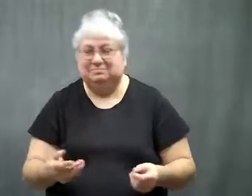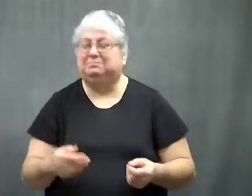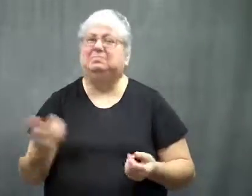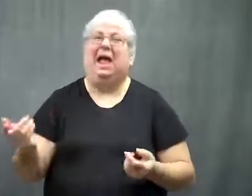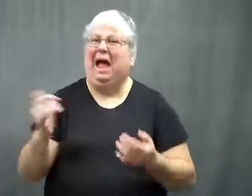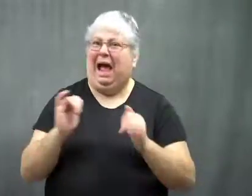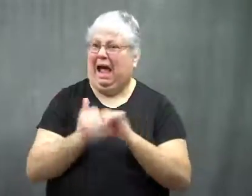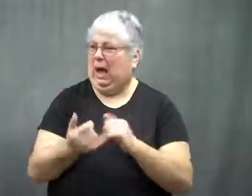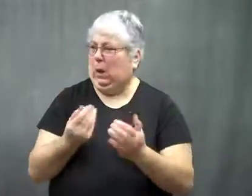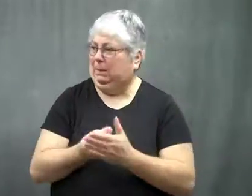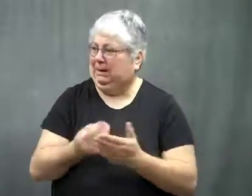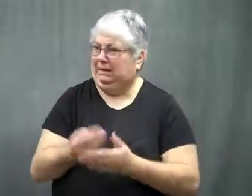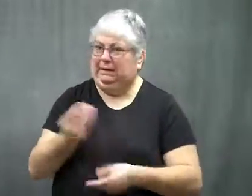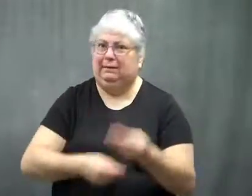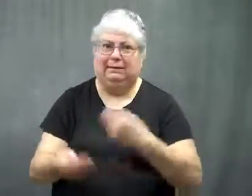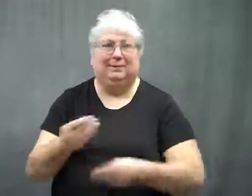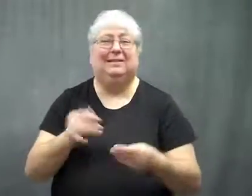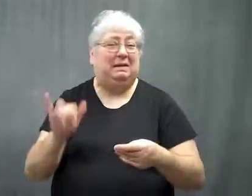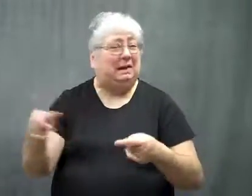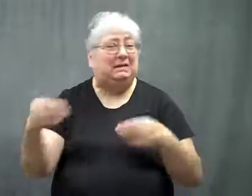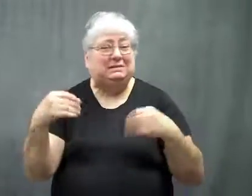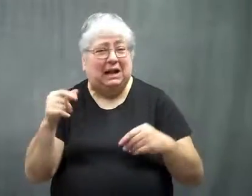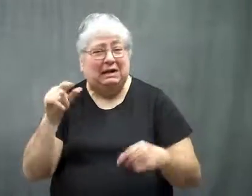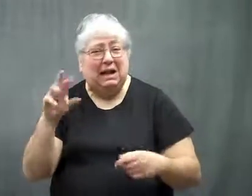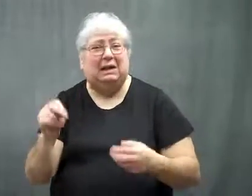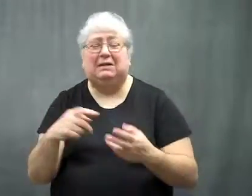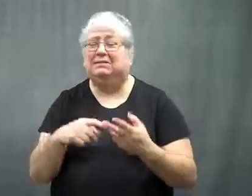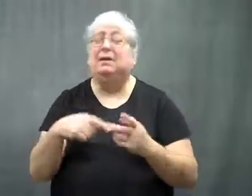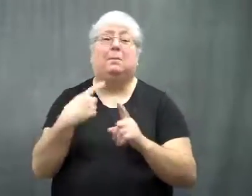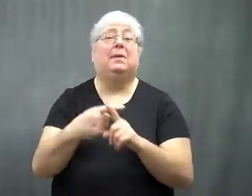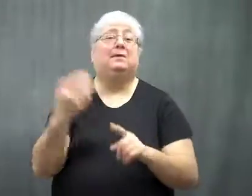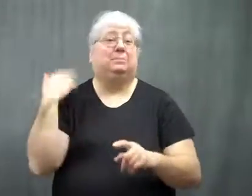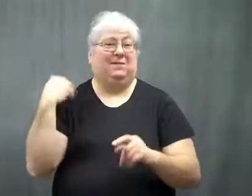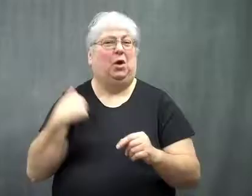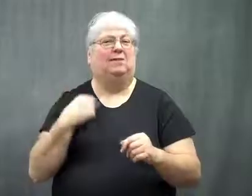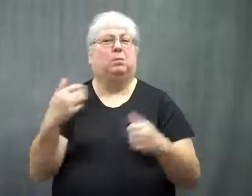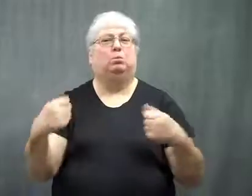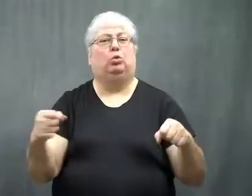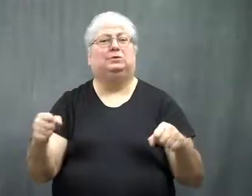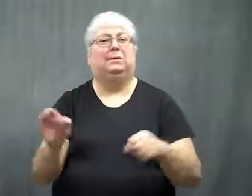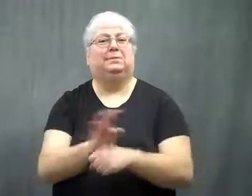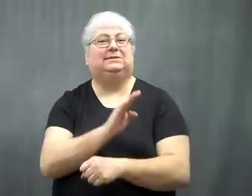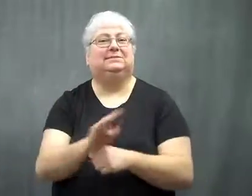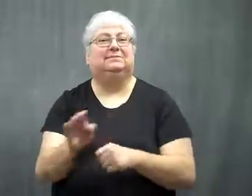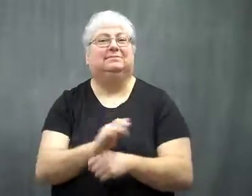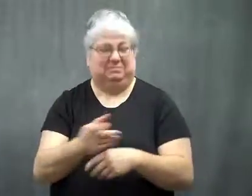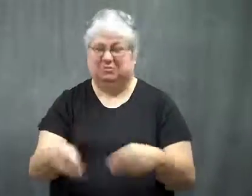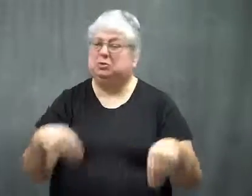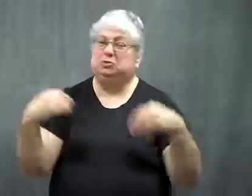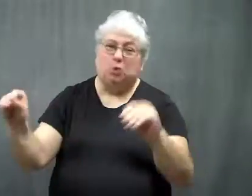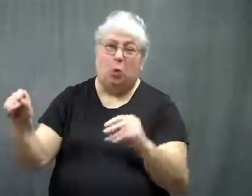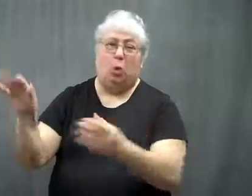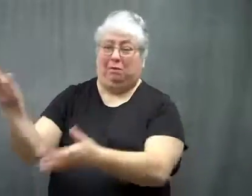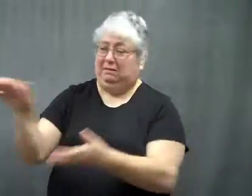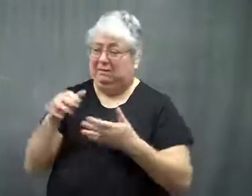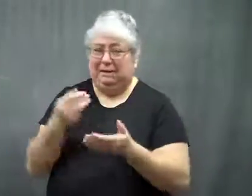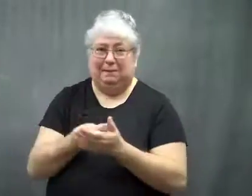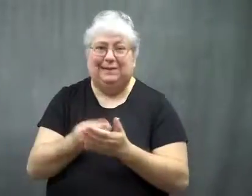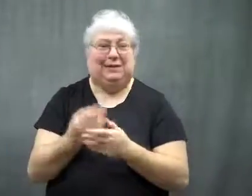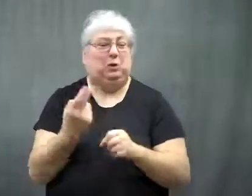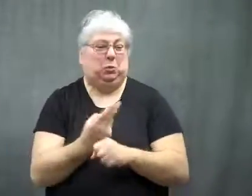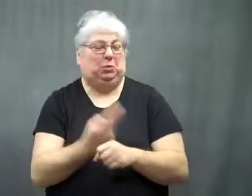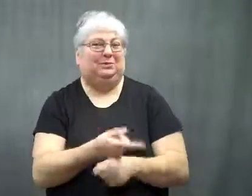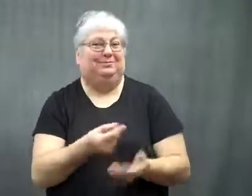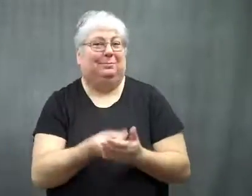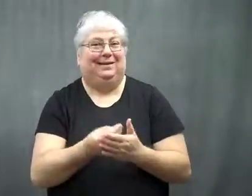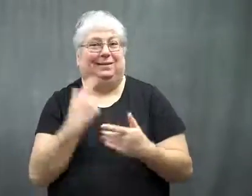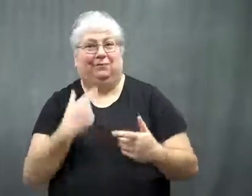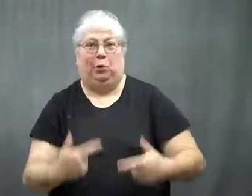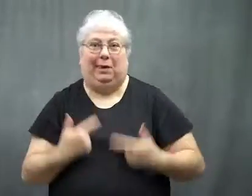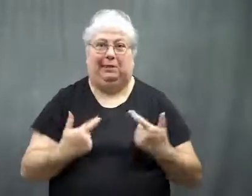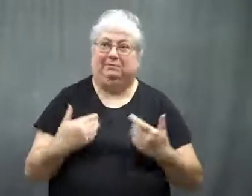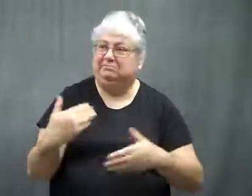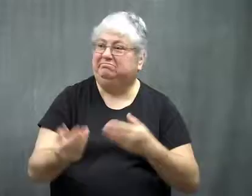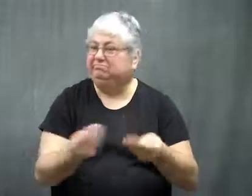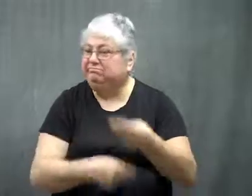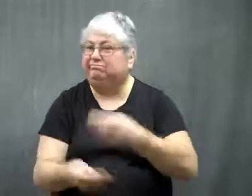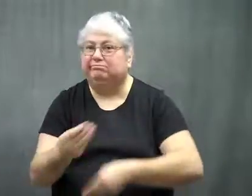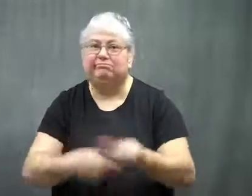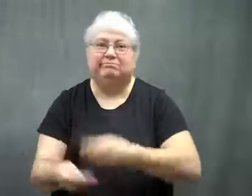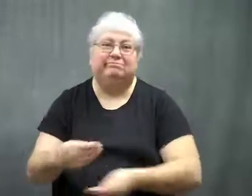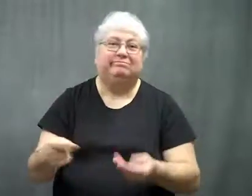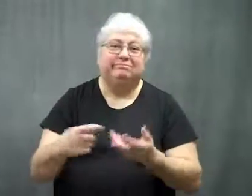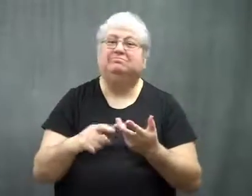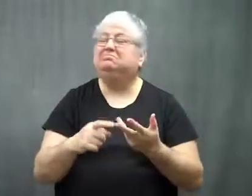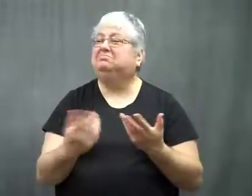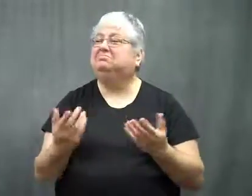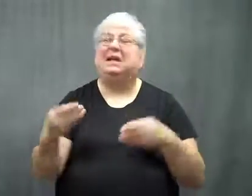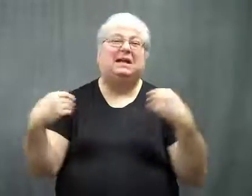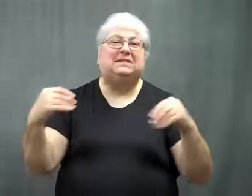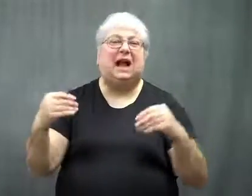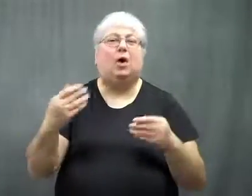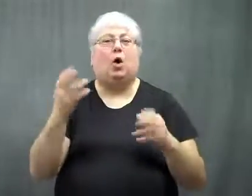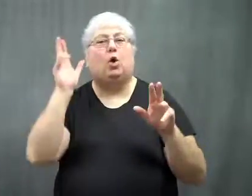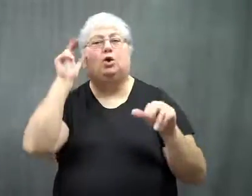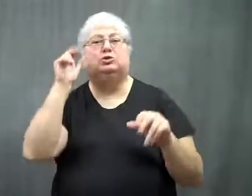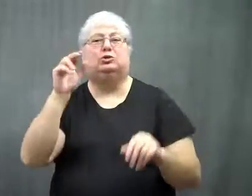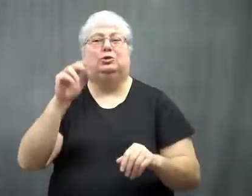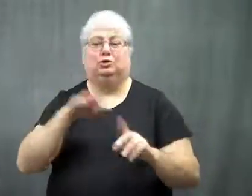He survived by selling guns, and lived on the proceeds from the sale of a motorcycle business.